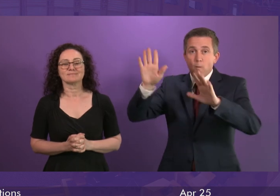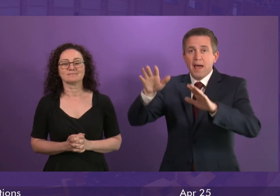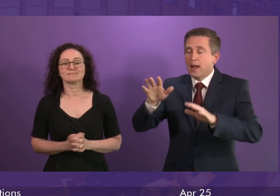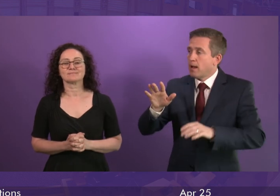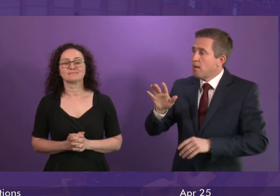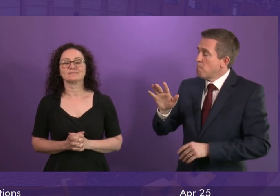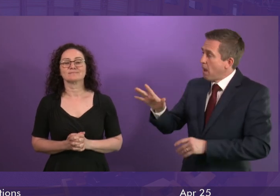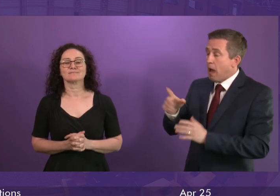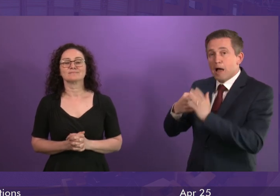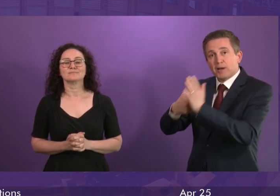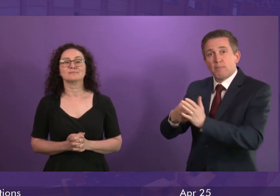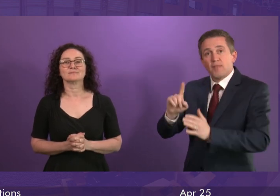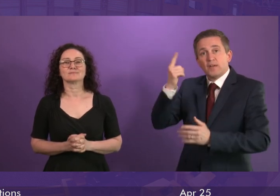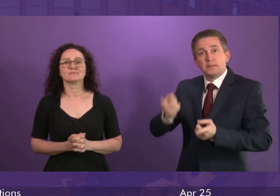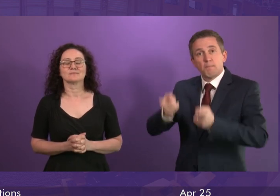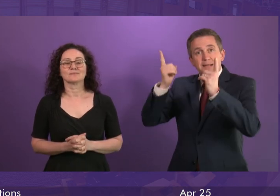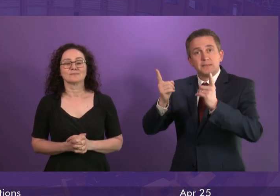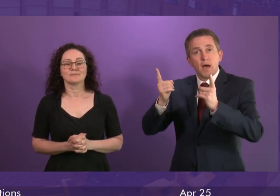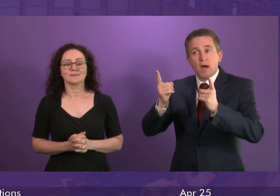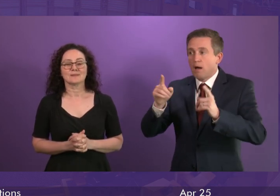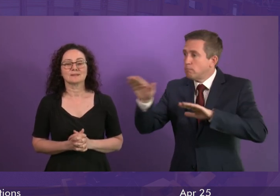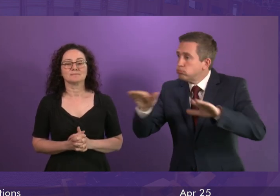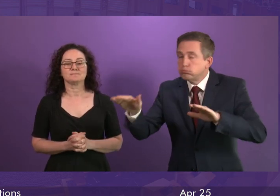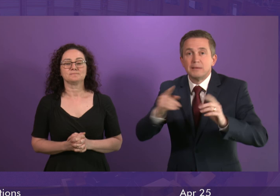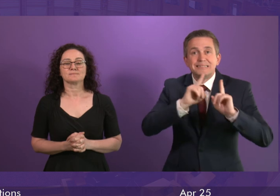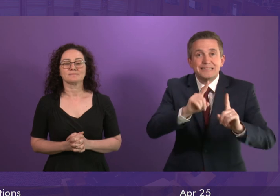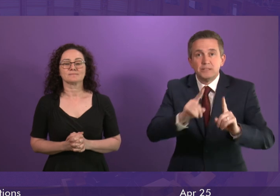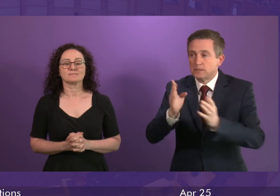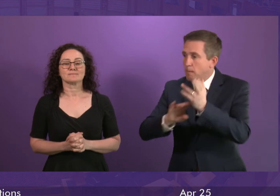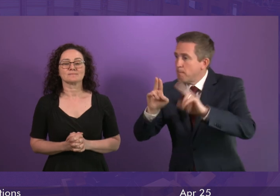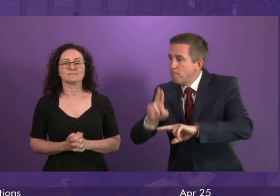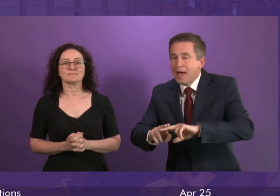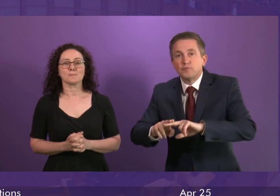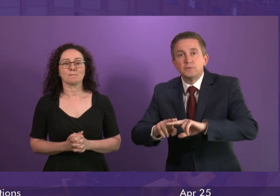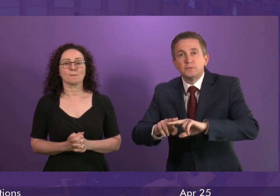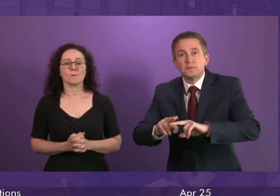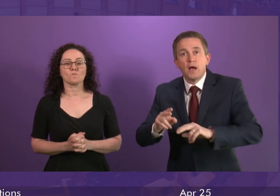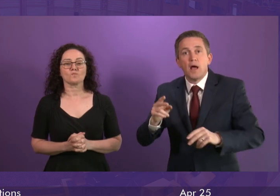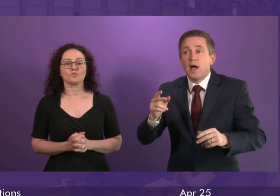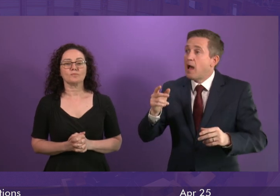that the First Minister listens to teachers, parents and the evidence from the experts.